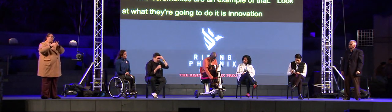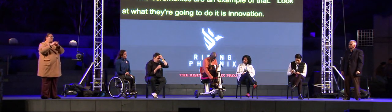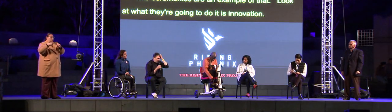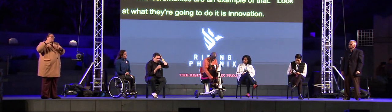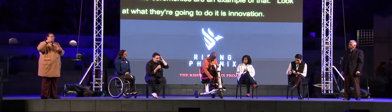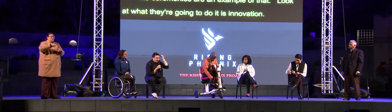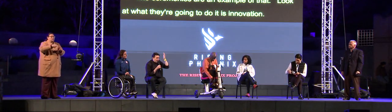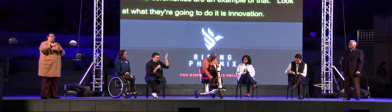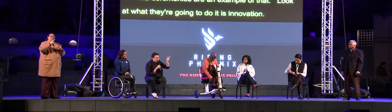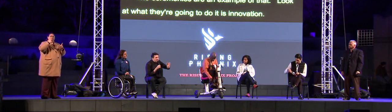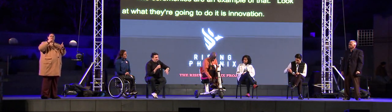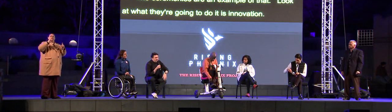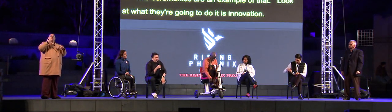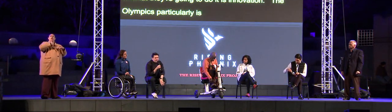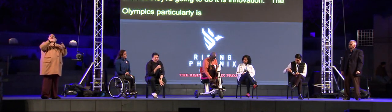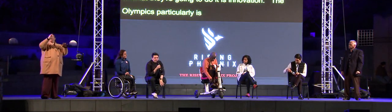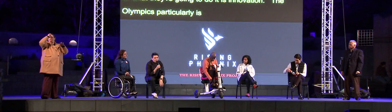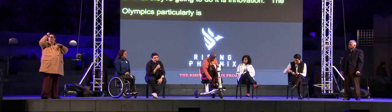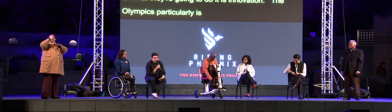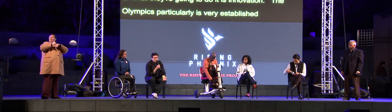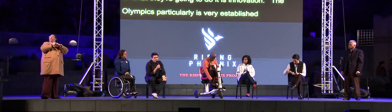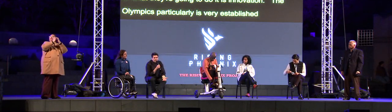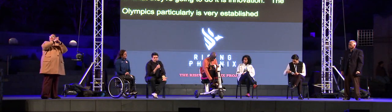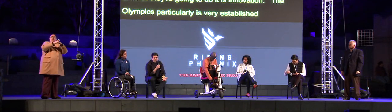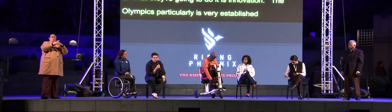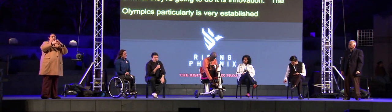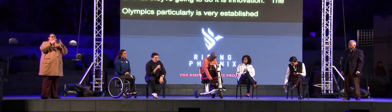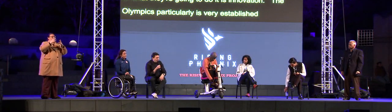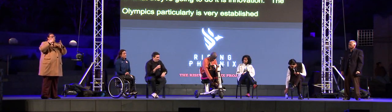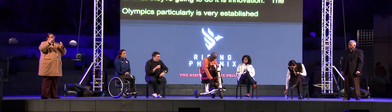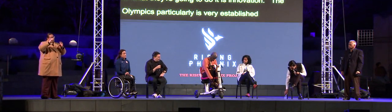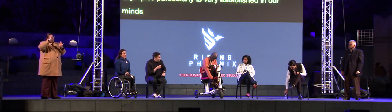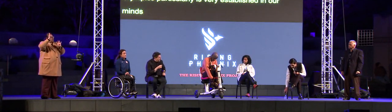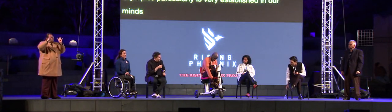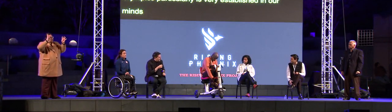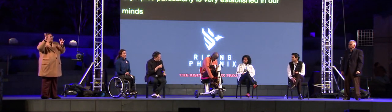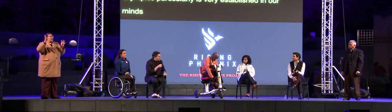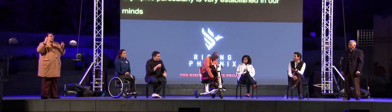very established in our minds, and therefore, we have to innovate with it. So I do feel there's--